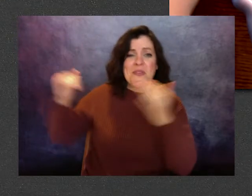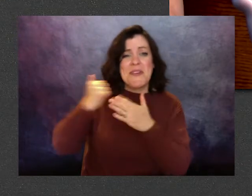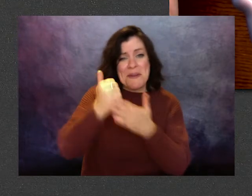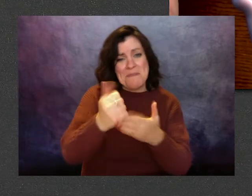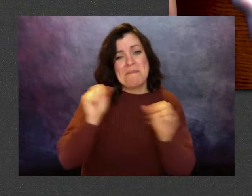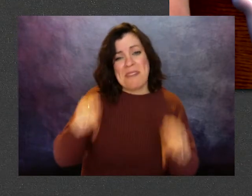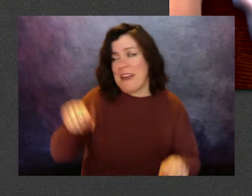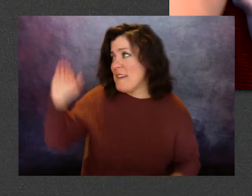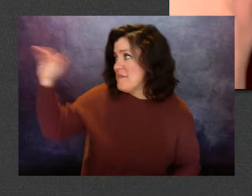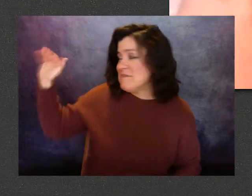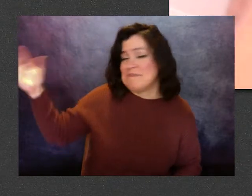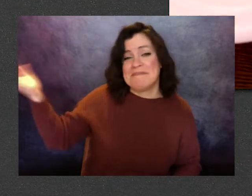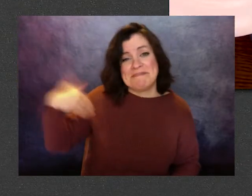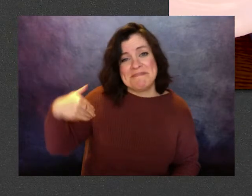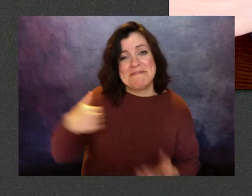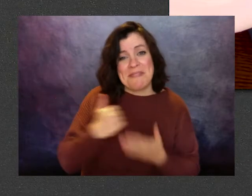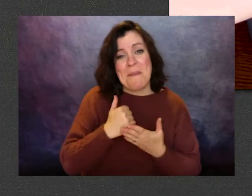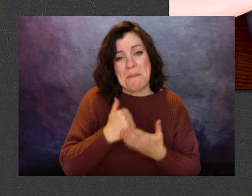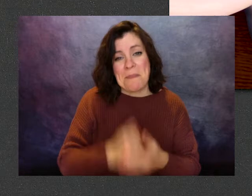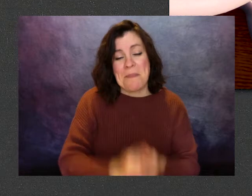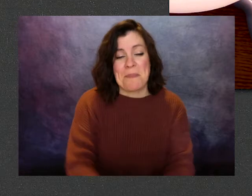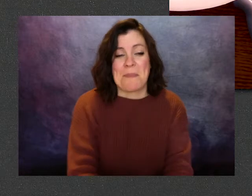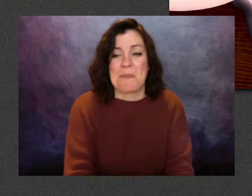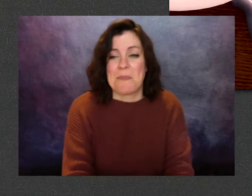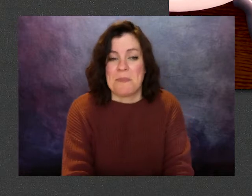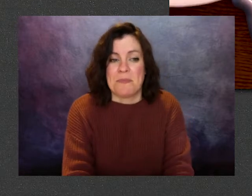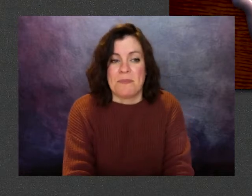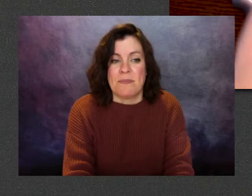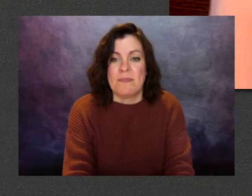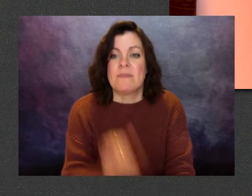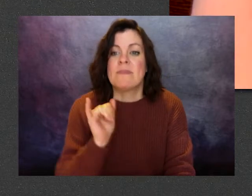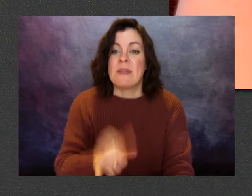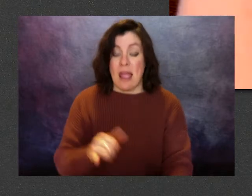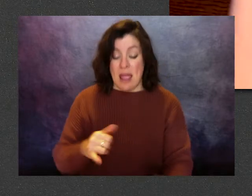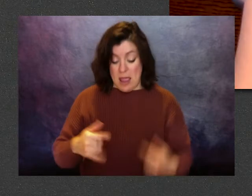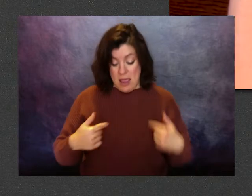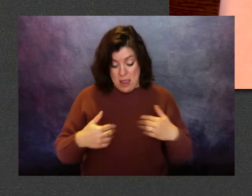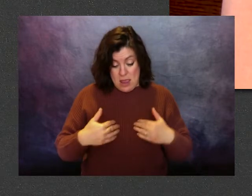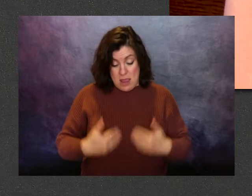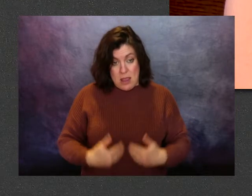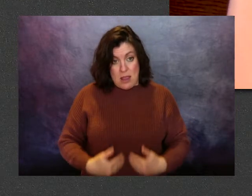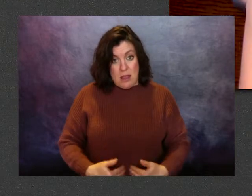So I'm gonna use that to make some little ribs. For my,